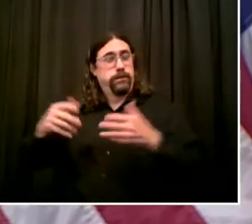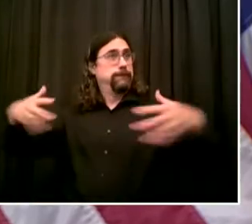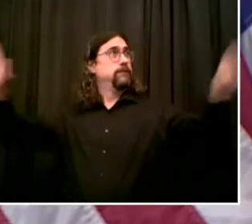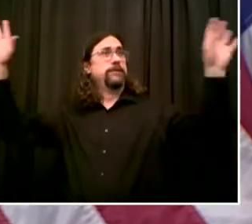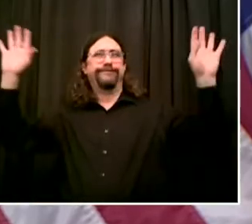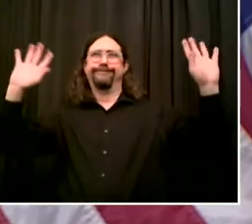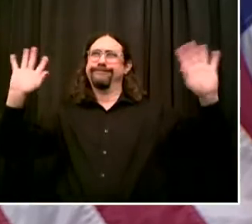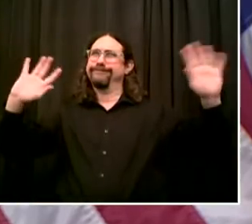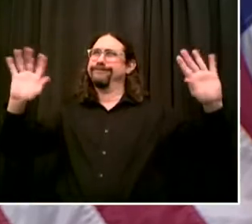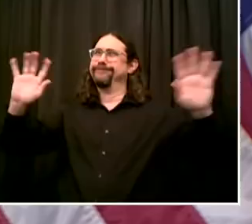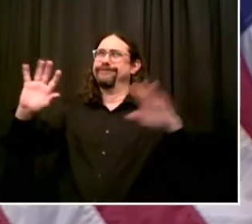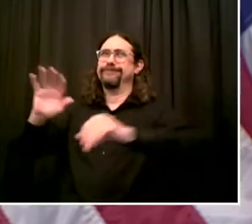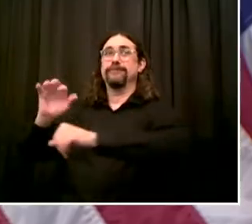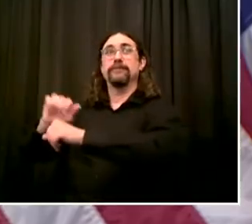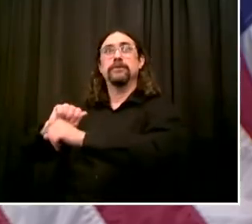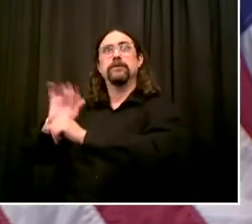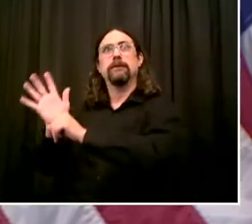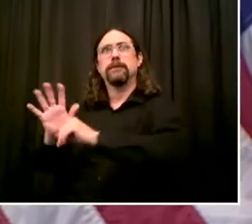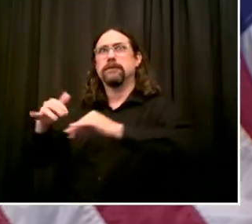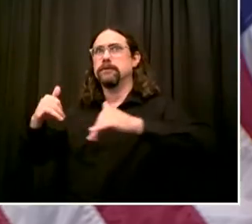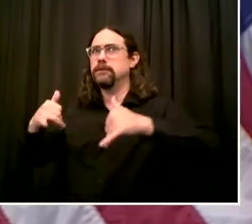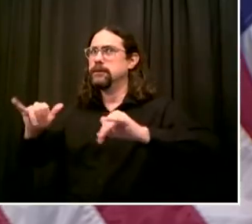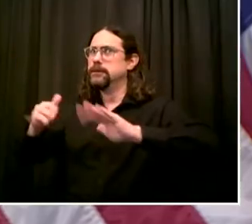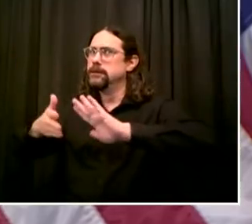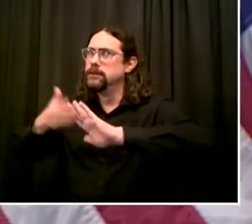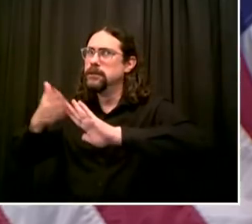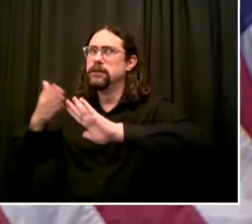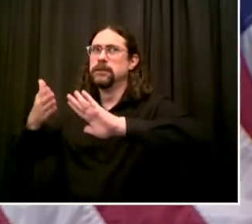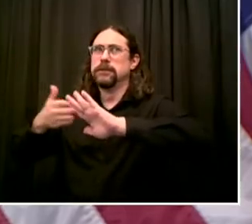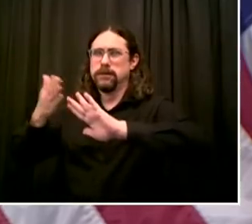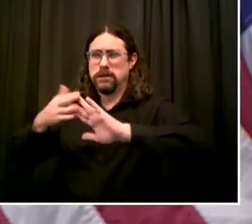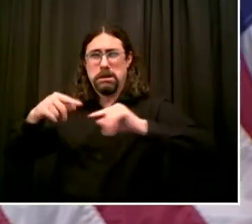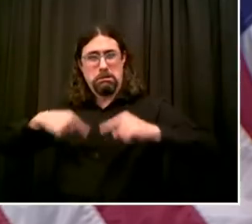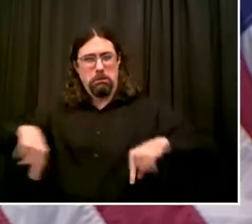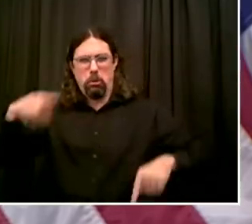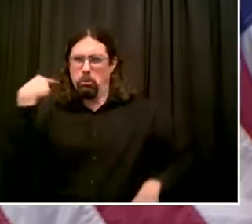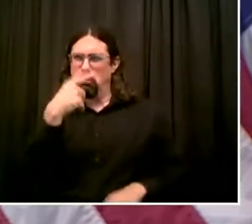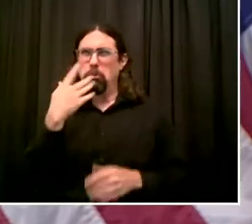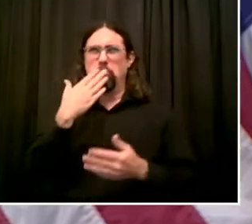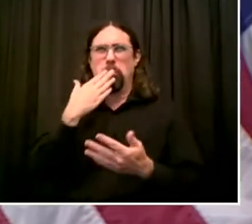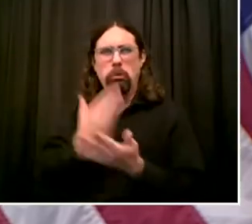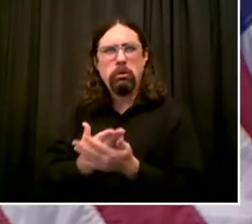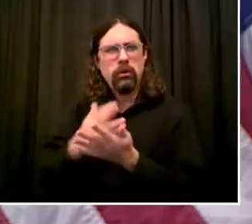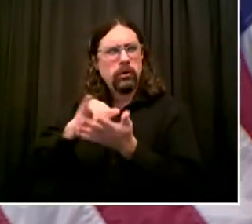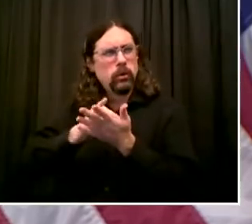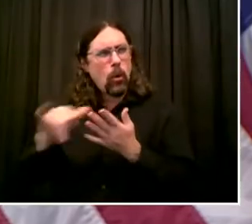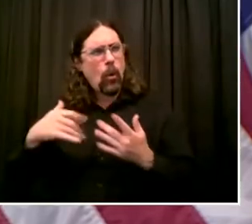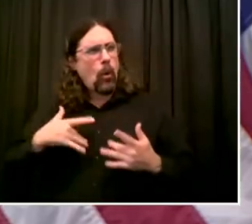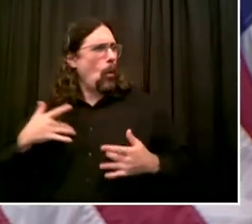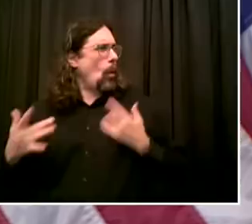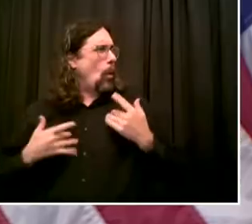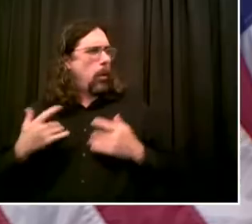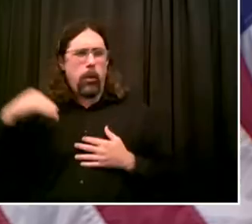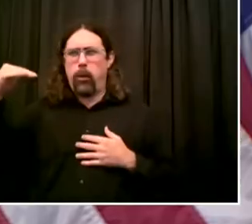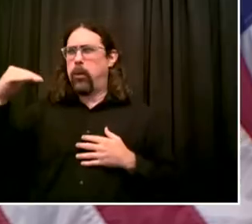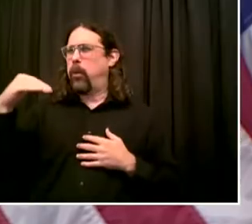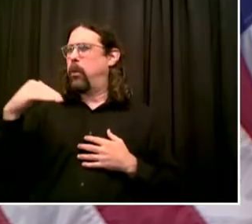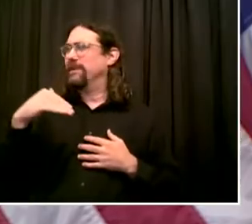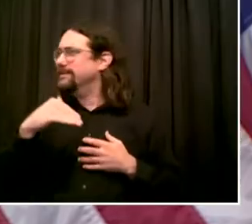IT COMES TO THE COMEBACK WE ARE MAKING FROM THE RCOONAVIRUS AND THE CONTINUED PROGRESS IN EKEPNIG US HEALTHY. THE REST OF THE NATION, I DO